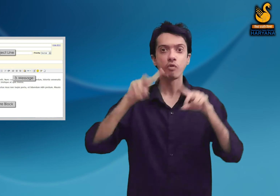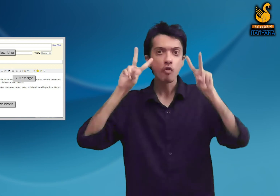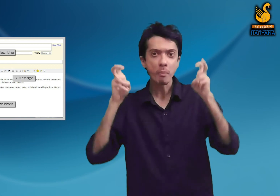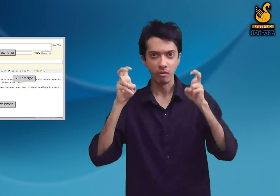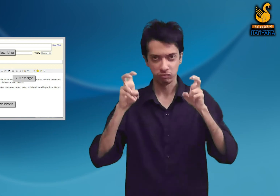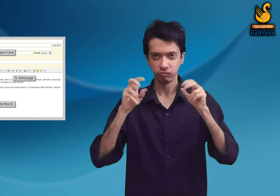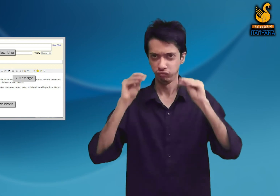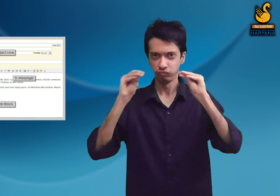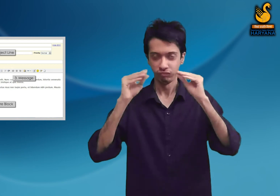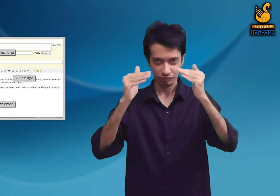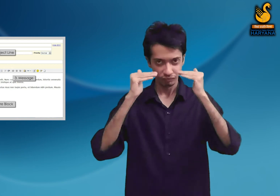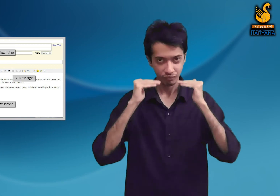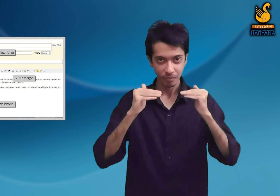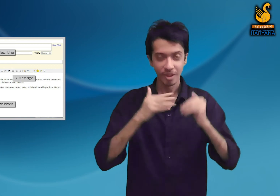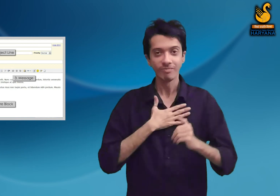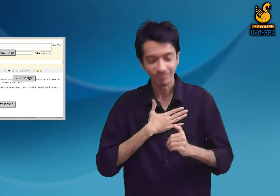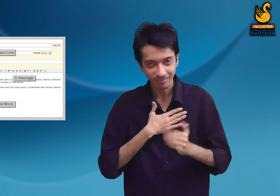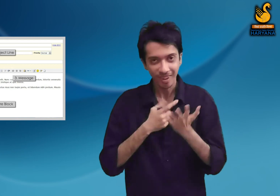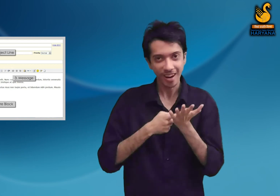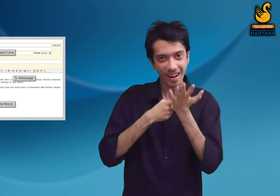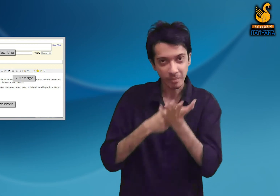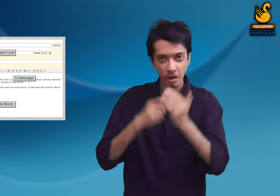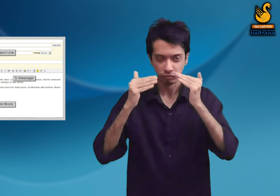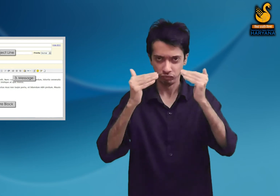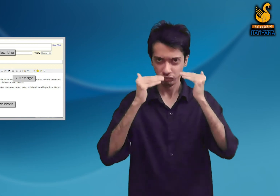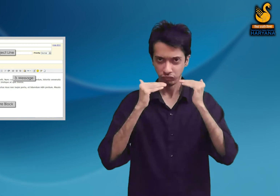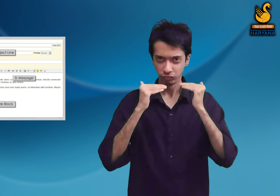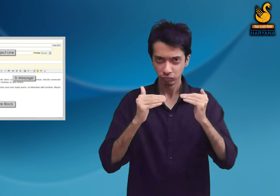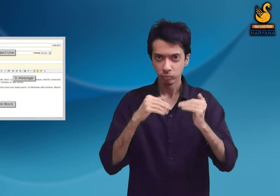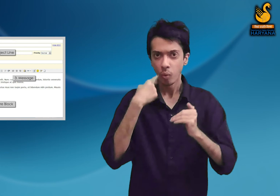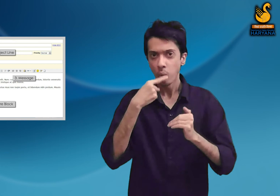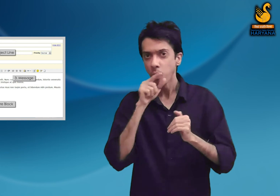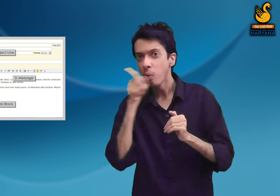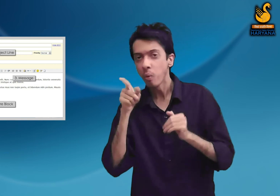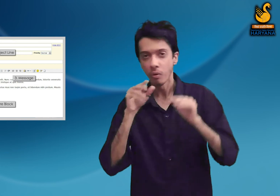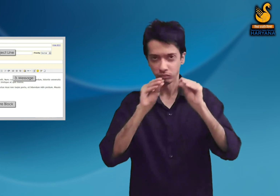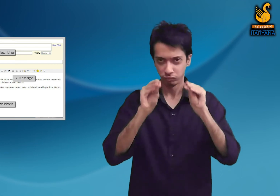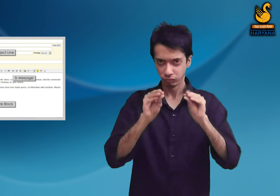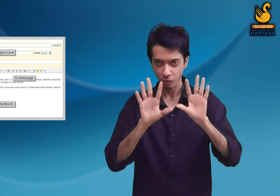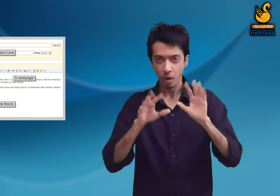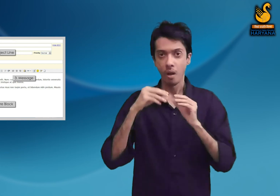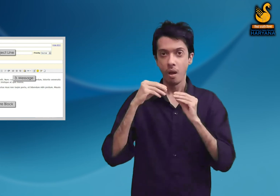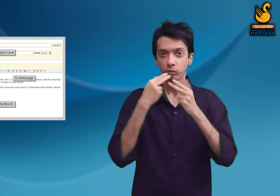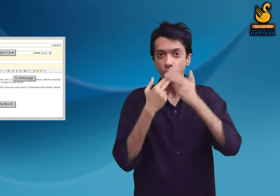You need to write the subject. Salutation. Then main body of the email in three paragraphs.